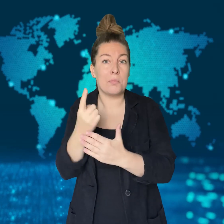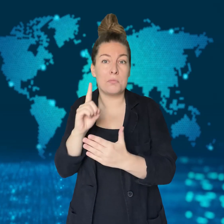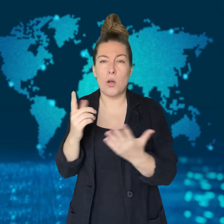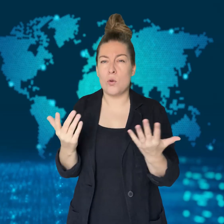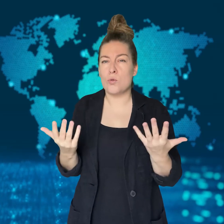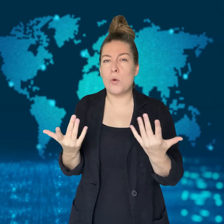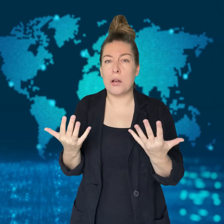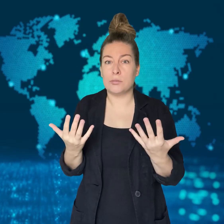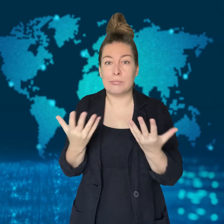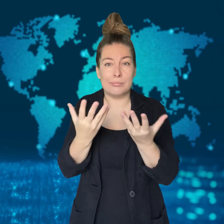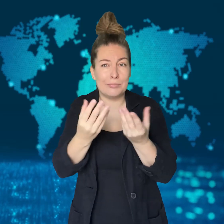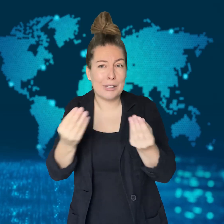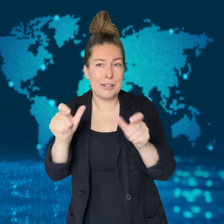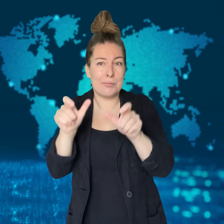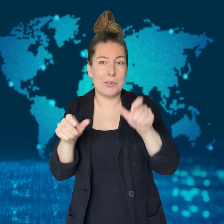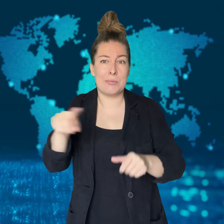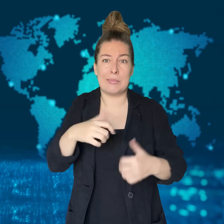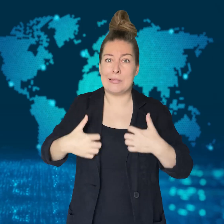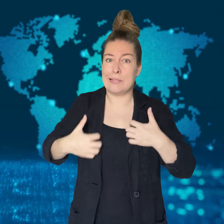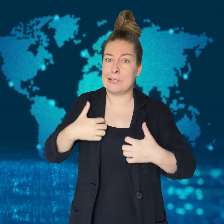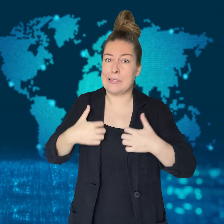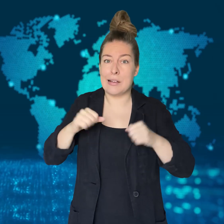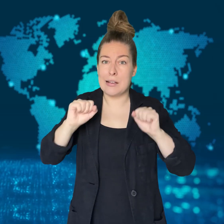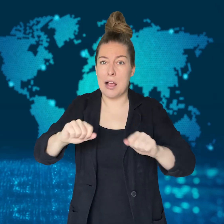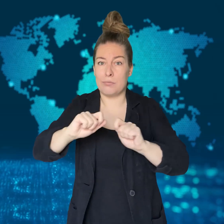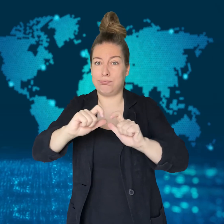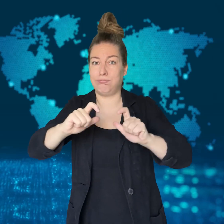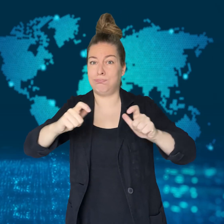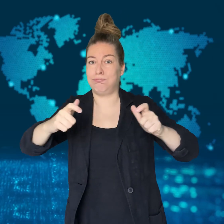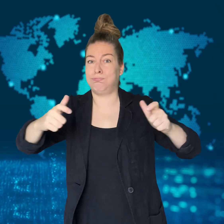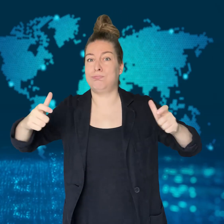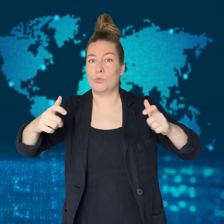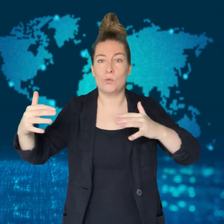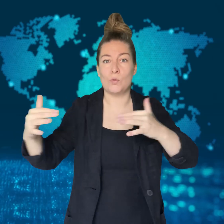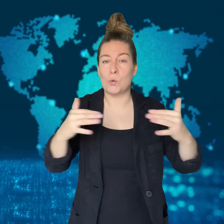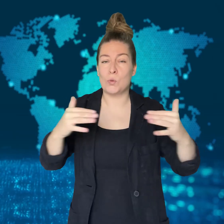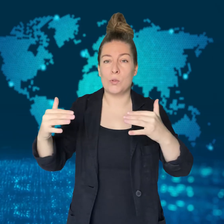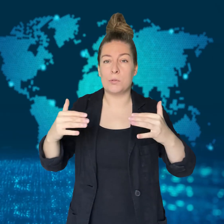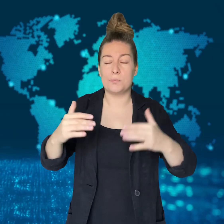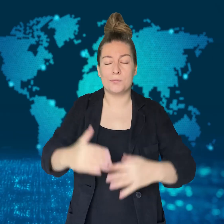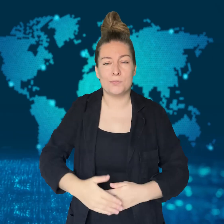but many fear a larger regional war.